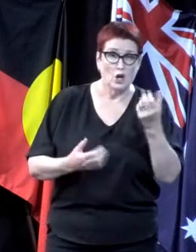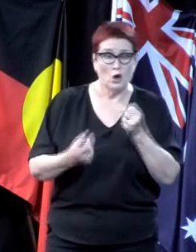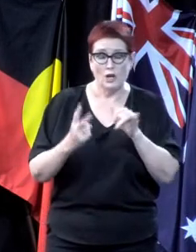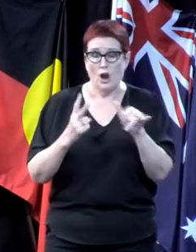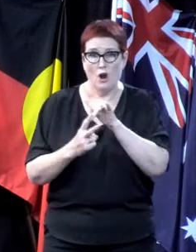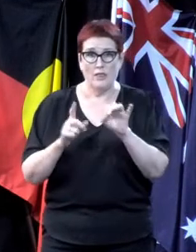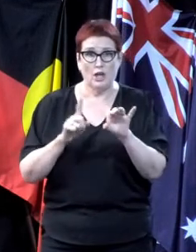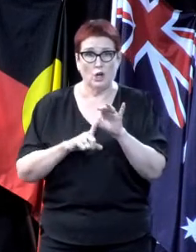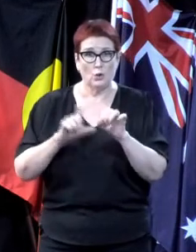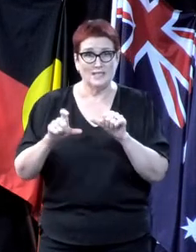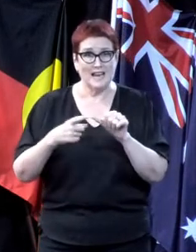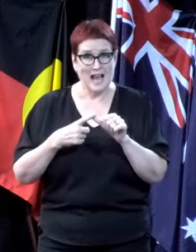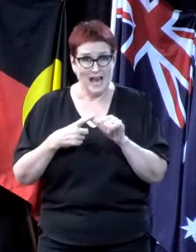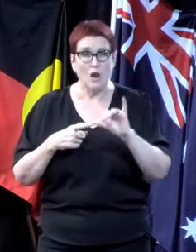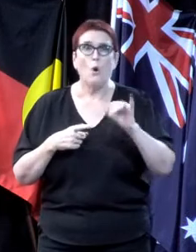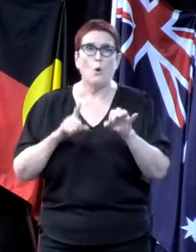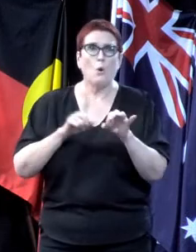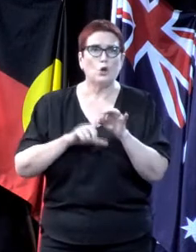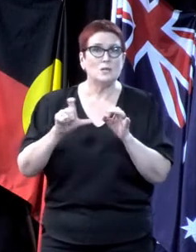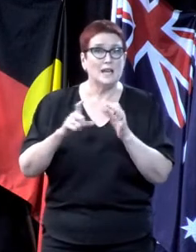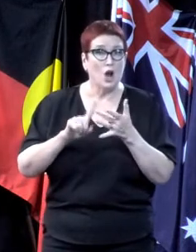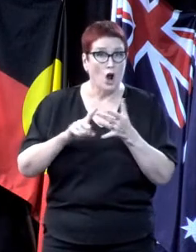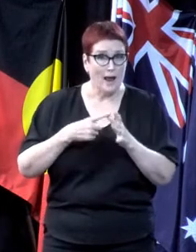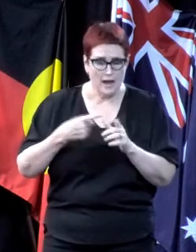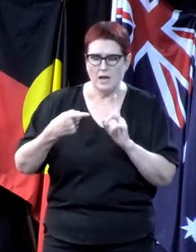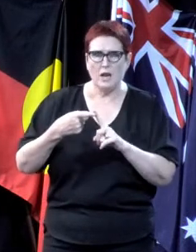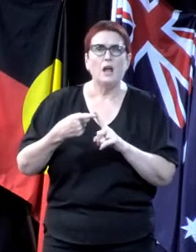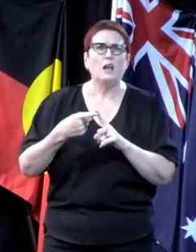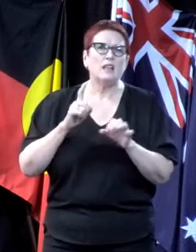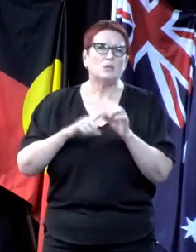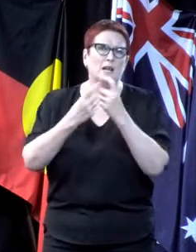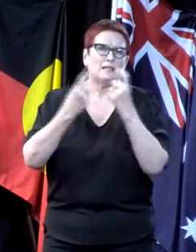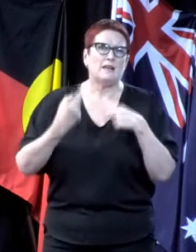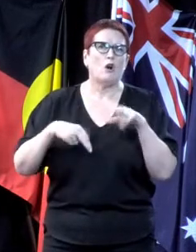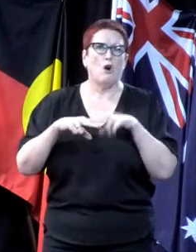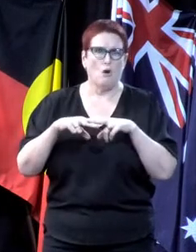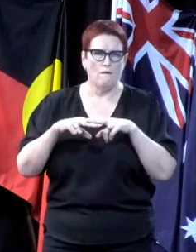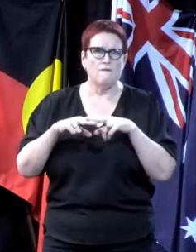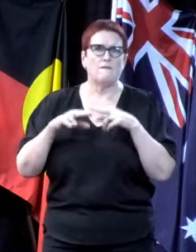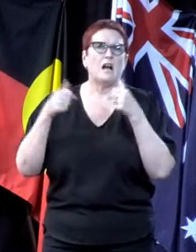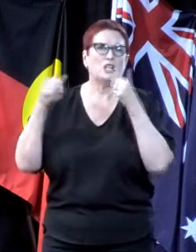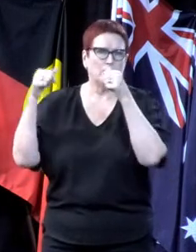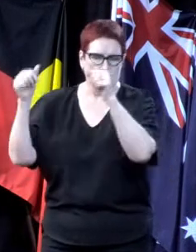Yes, so, a Queensland Certificate of Education or a Queensland Certificate of Individual Achievement.